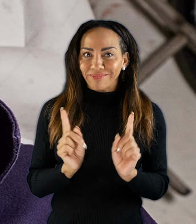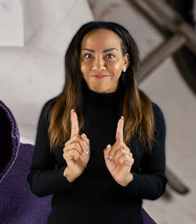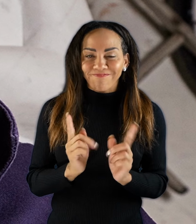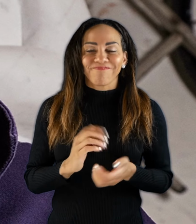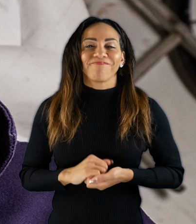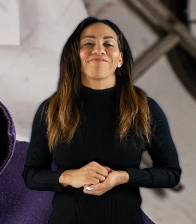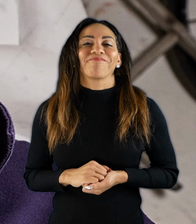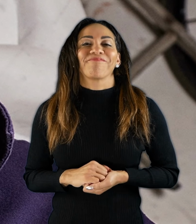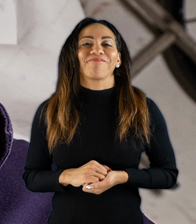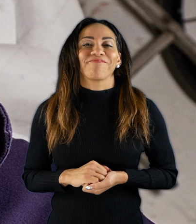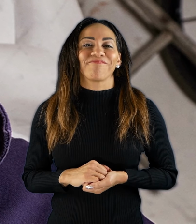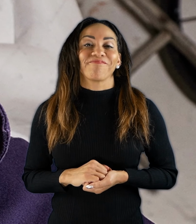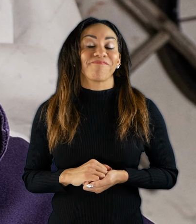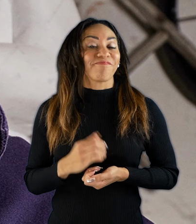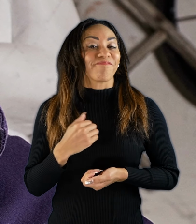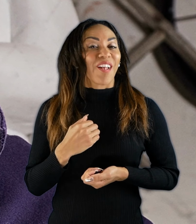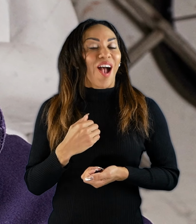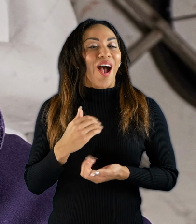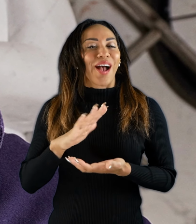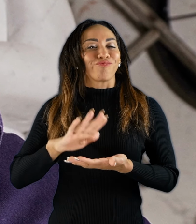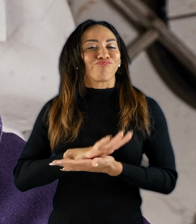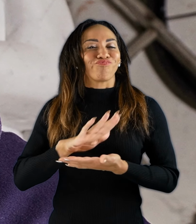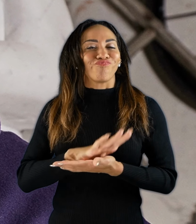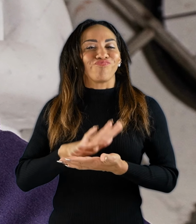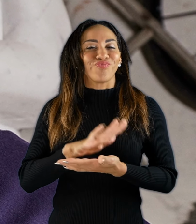I enjoyed drawing and imagining things when I was a kid.